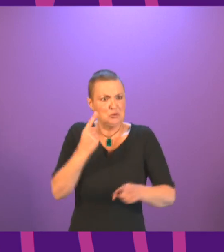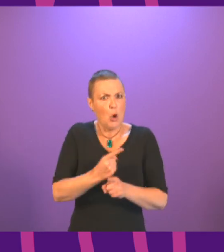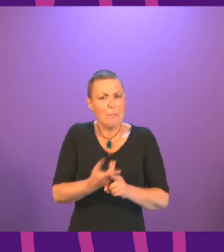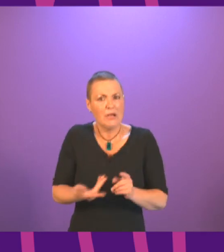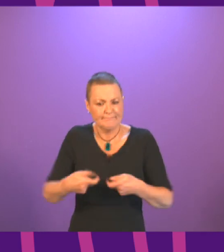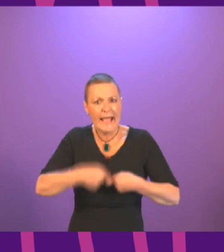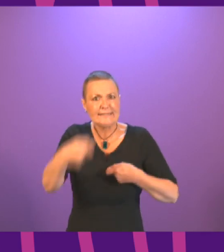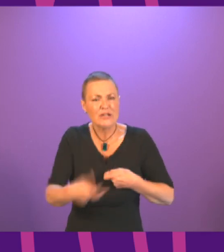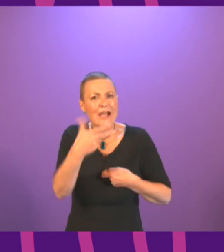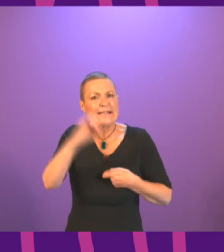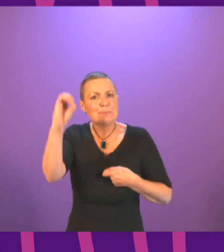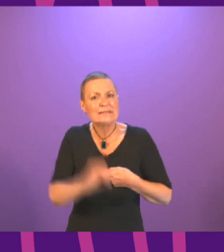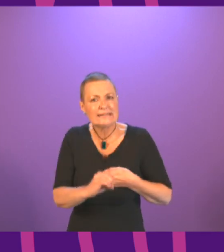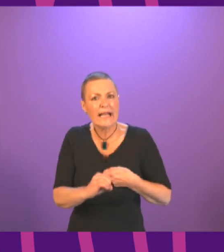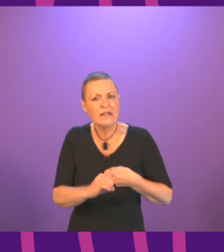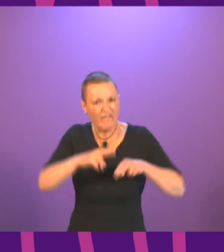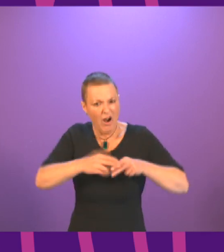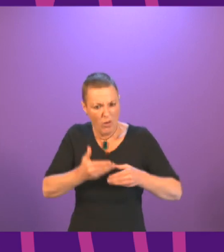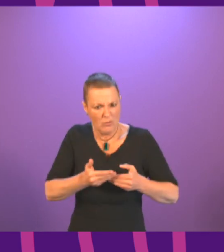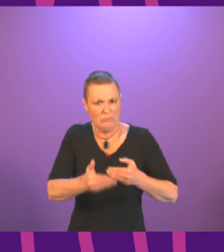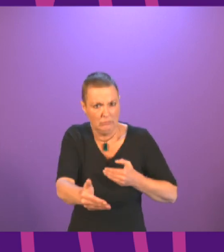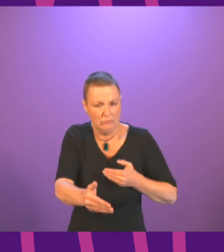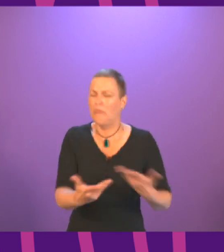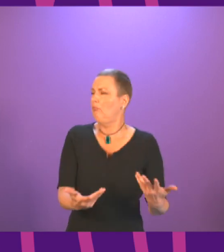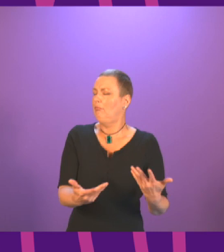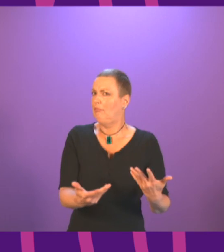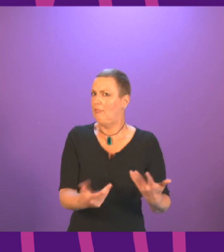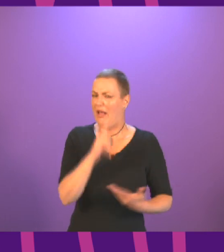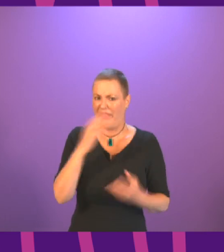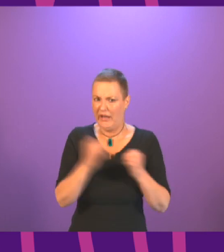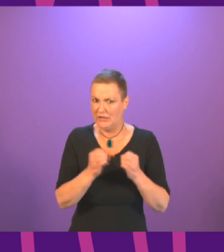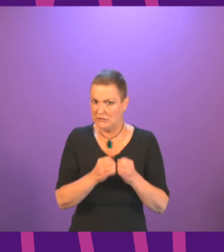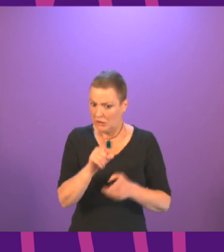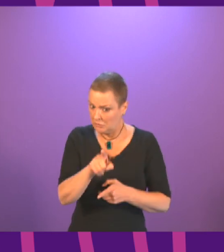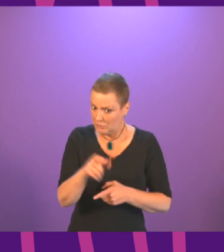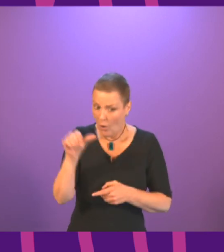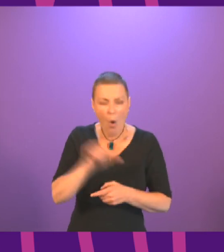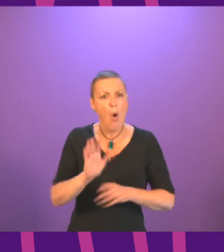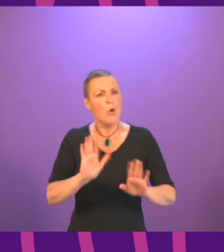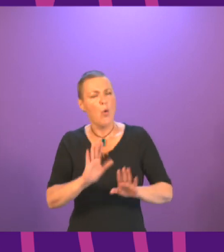from the Tories, he U-turned on abolishing furlough only apparently to U-turn on whether